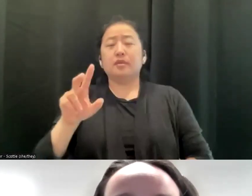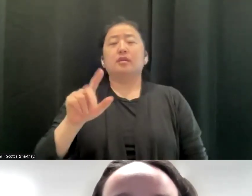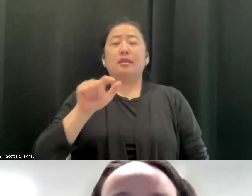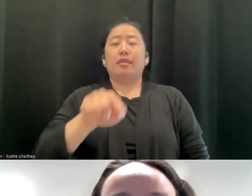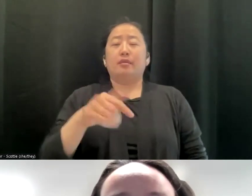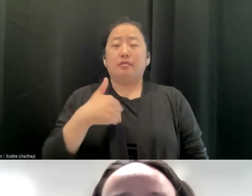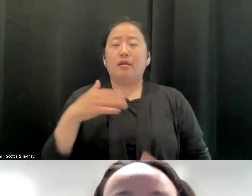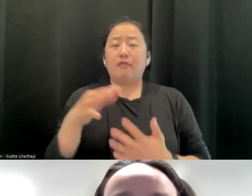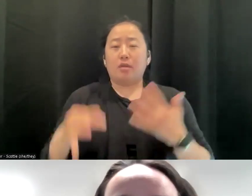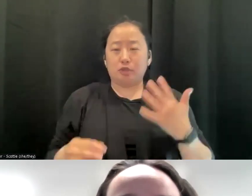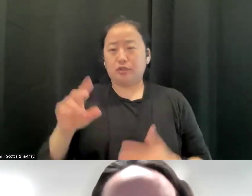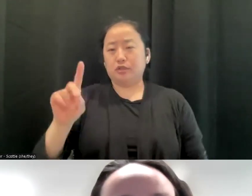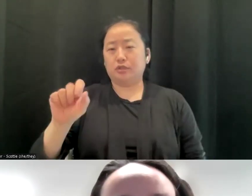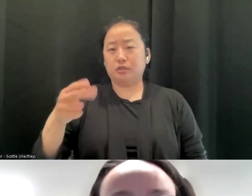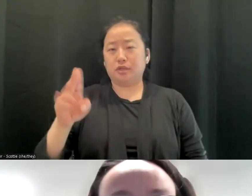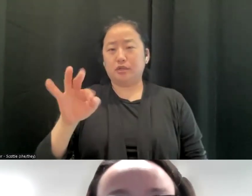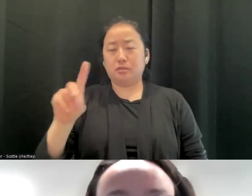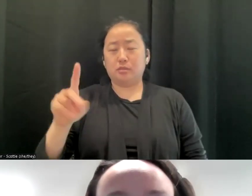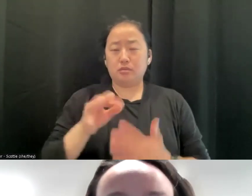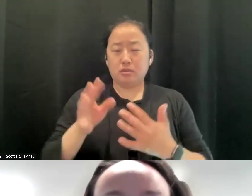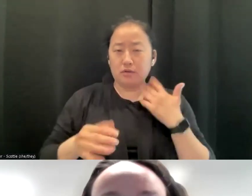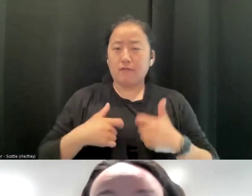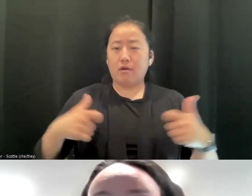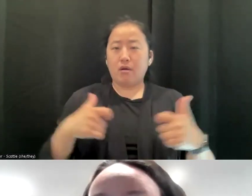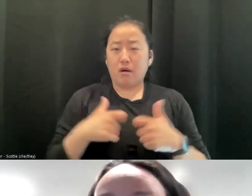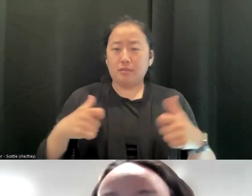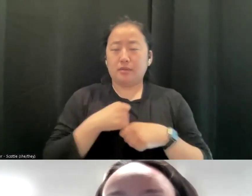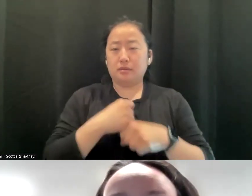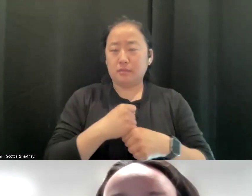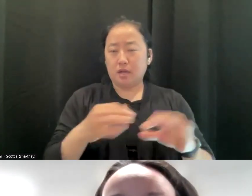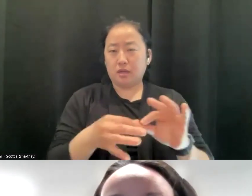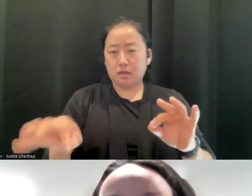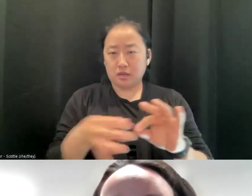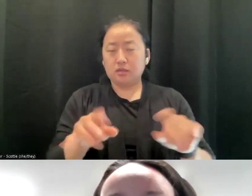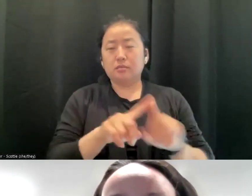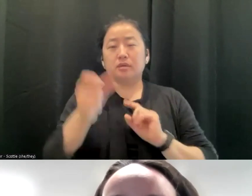and so there are automatic generated captions, but then you can also go in and add your own because